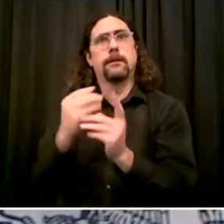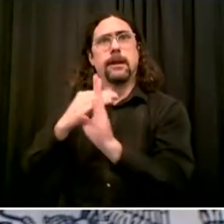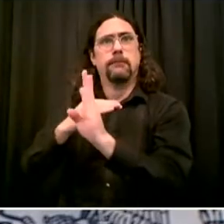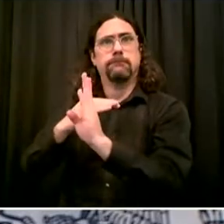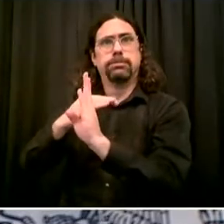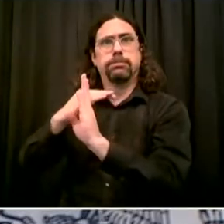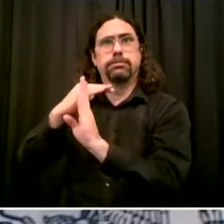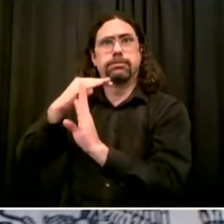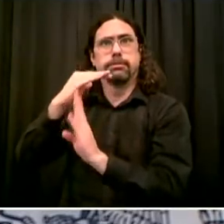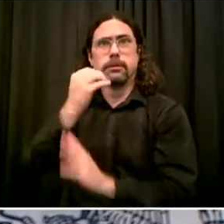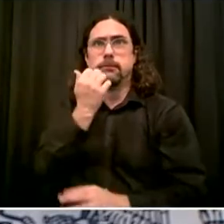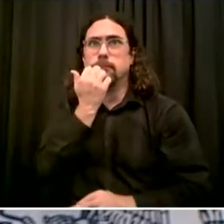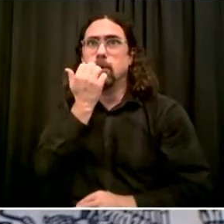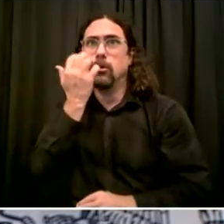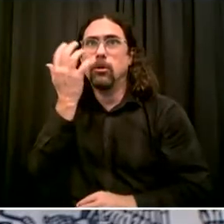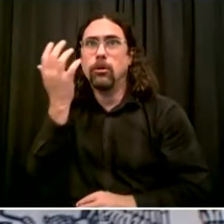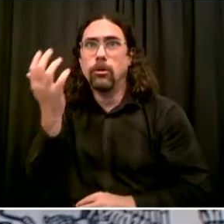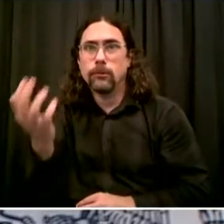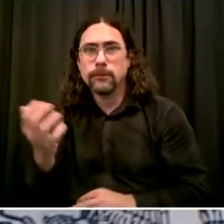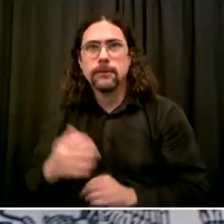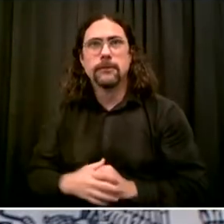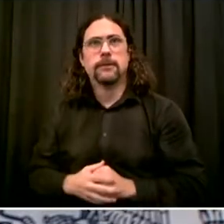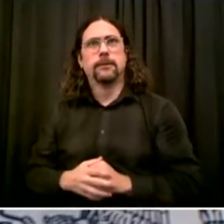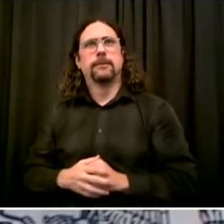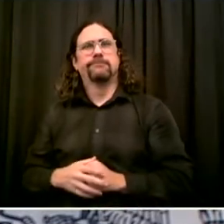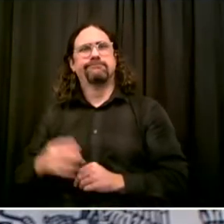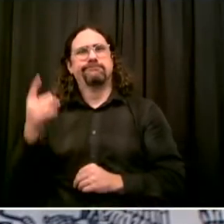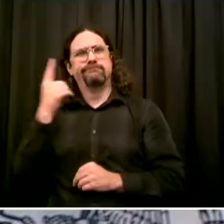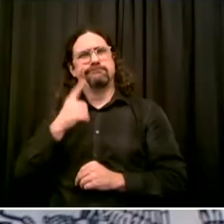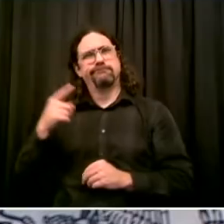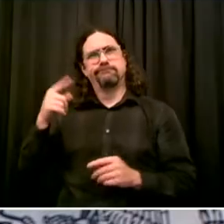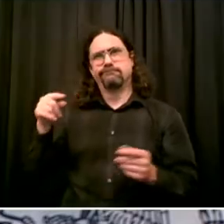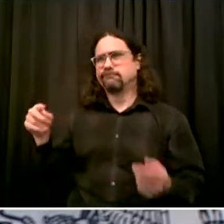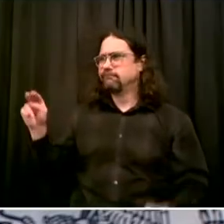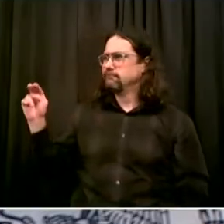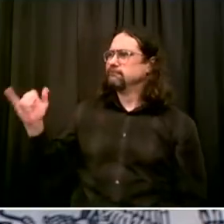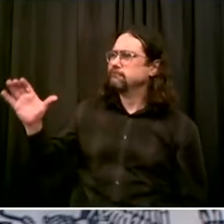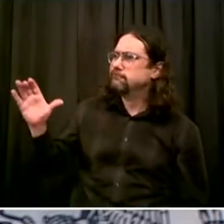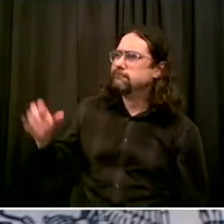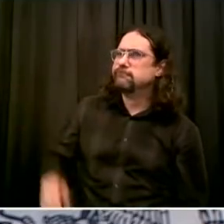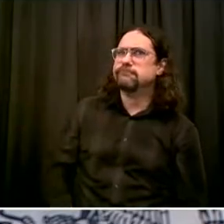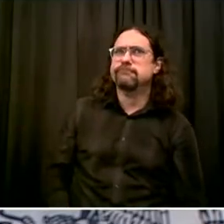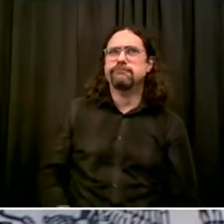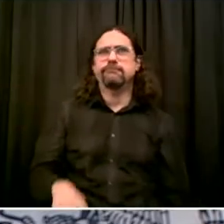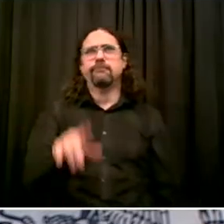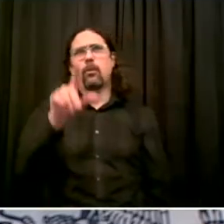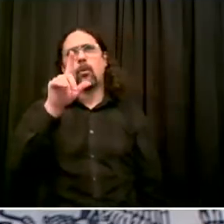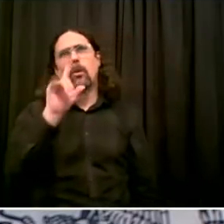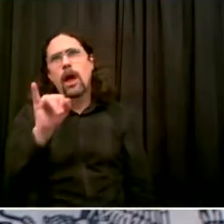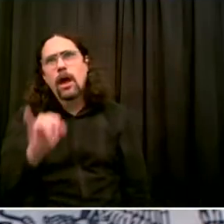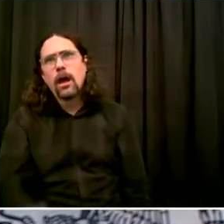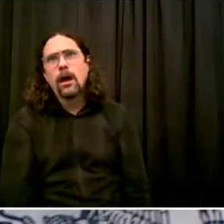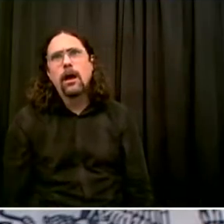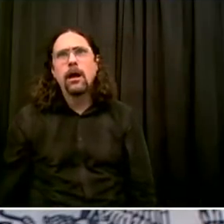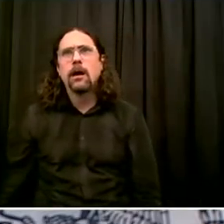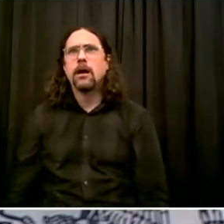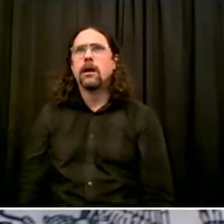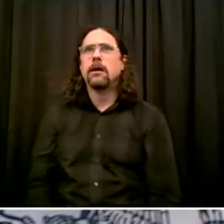WARMING. IN NEW YORK CITY ESPECIALLY LONG ISLAND CITY AND BROOKLYN IN THE BRONX AND OTHER PARTS OF THE